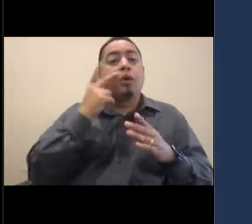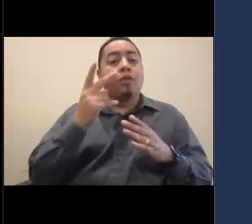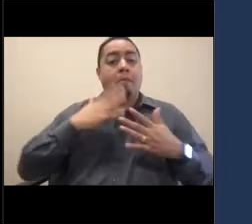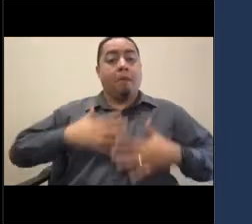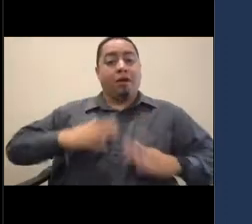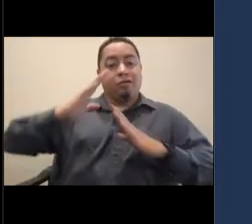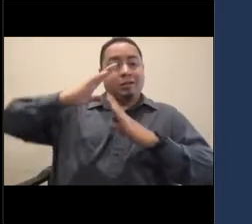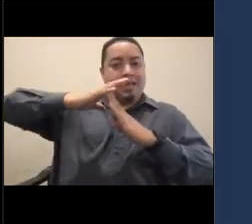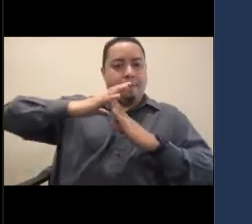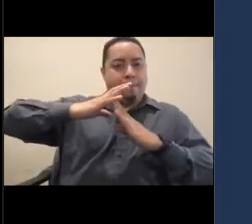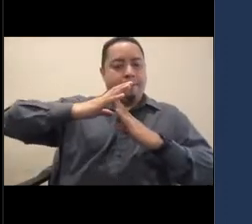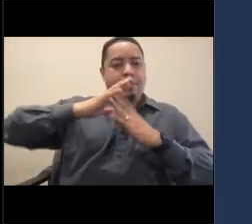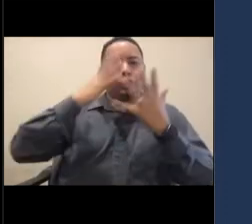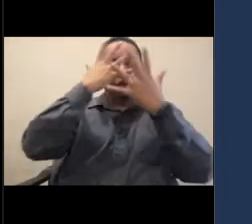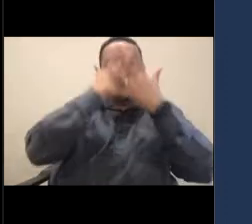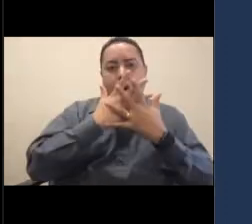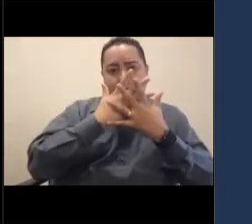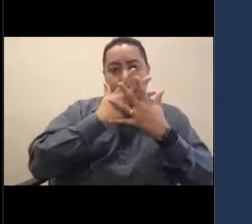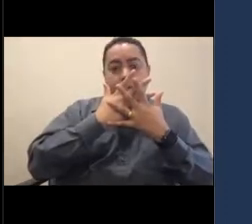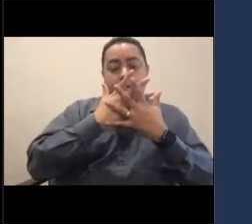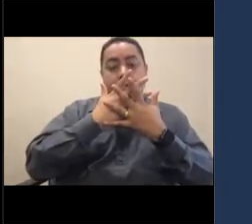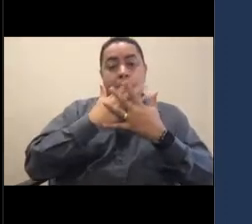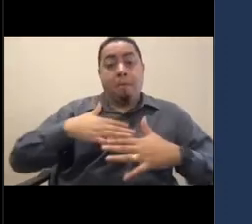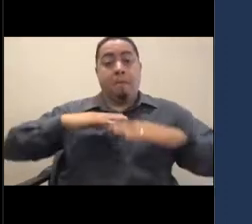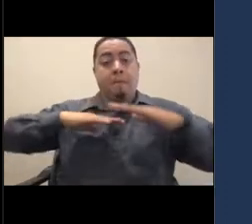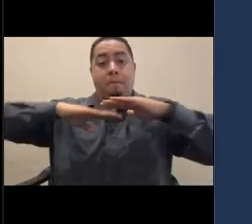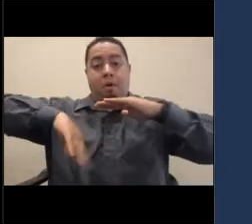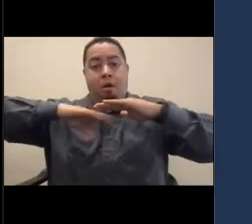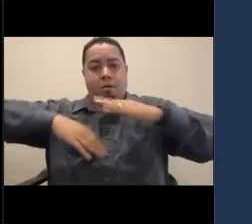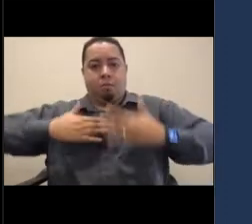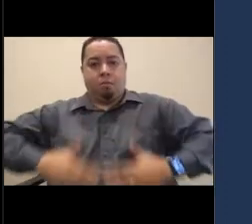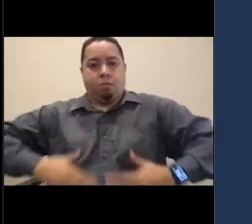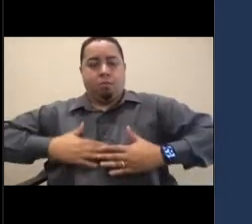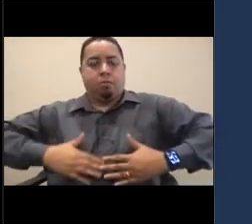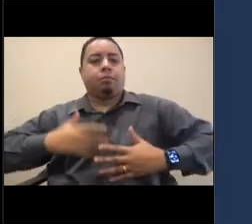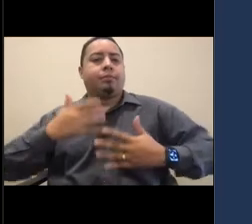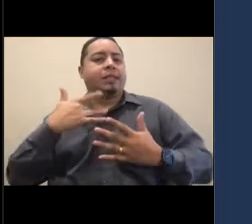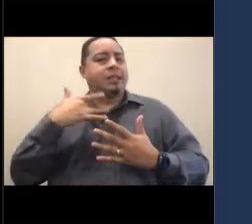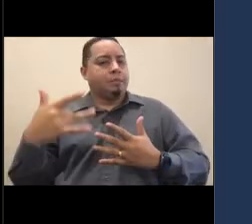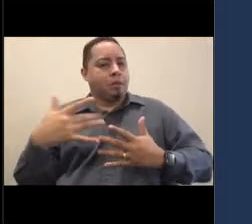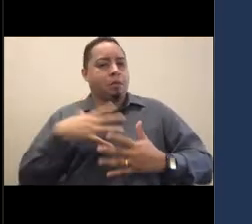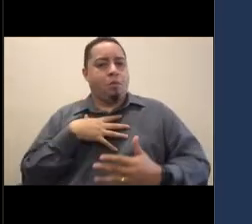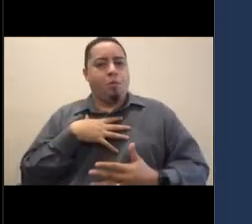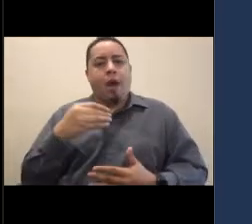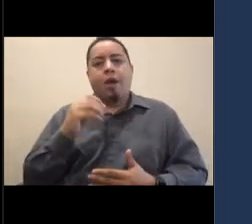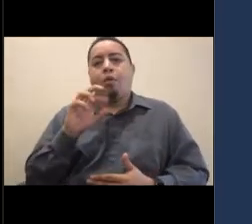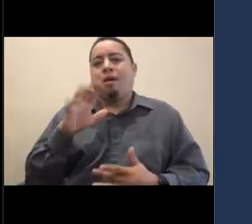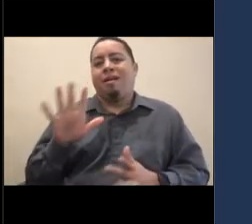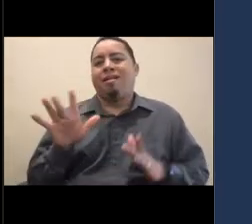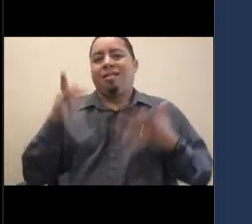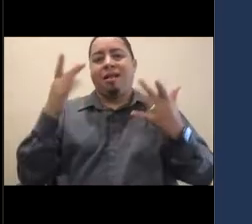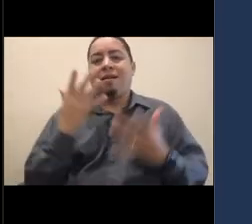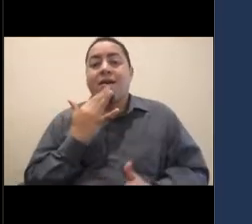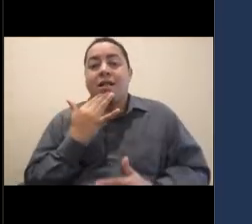where their body on the bottom happens to be white or light colored. And it's a way to camouflage.